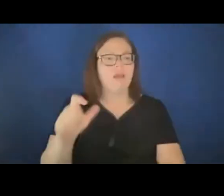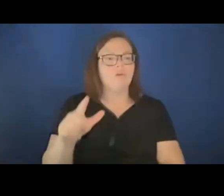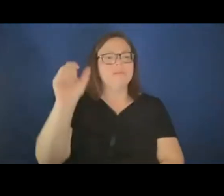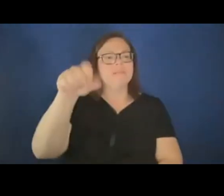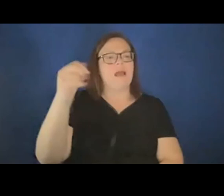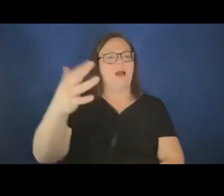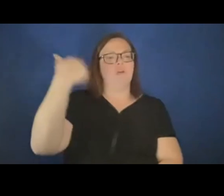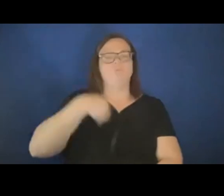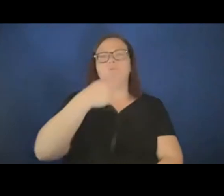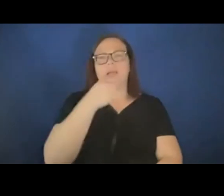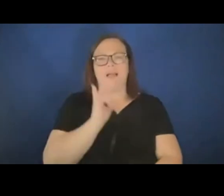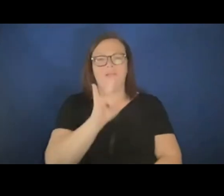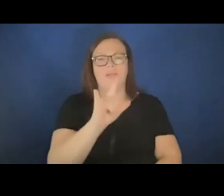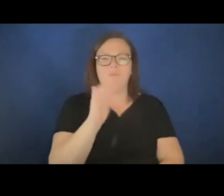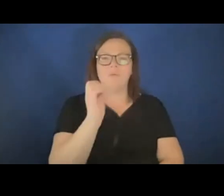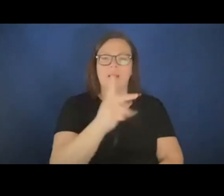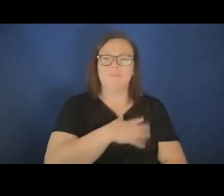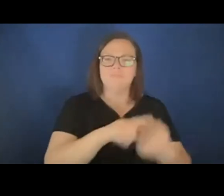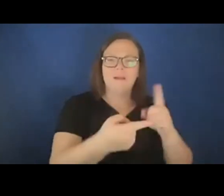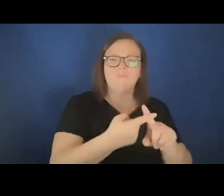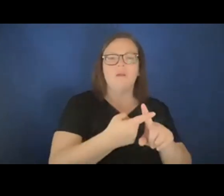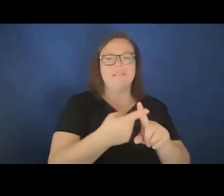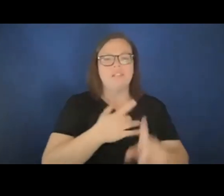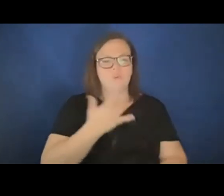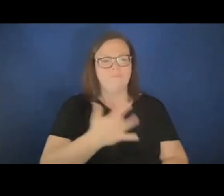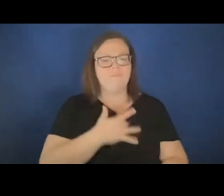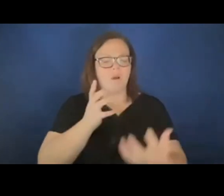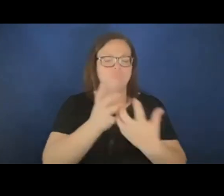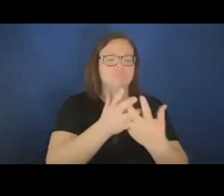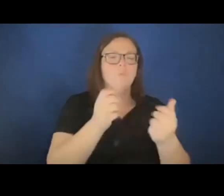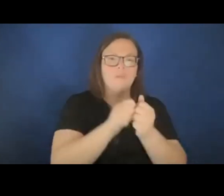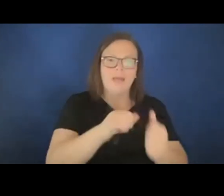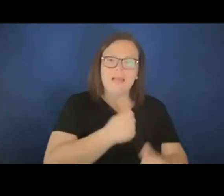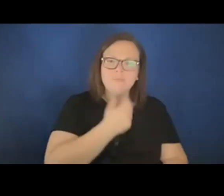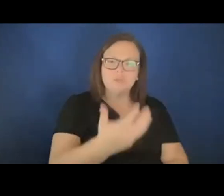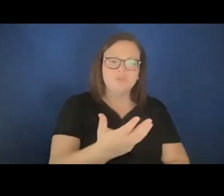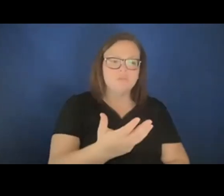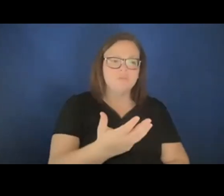to say I love you back to friends and to feel at home in the expression. Not anymore—I